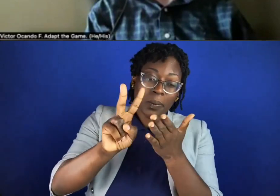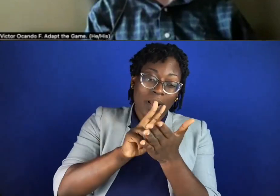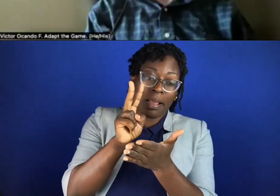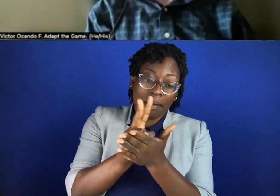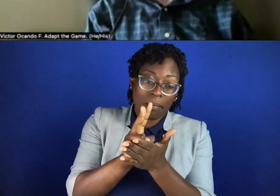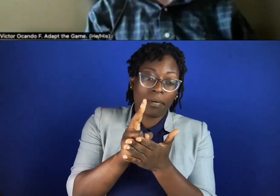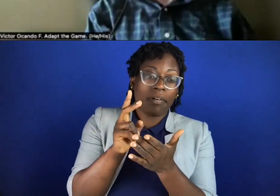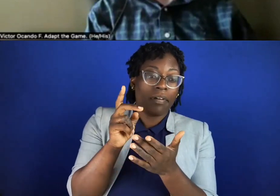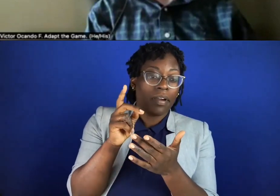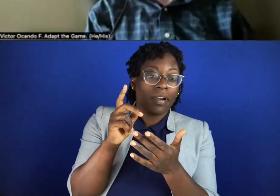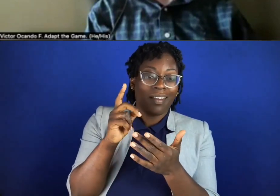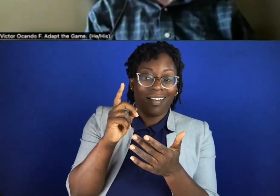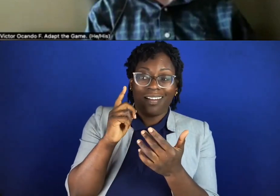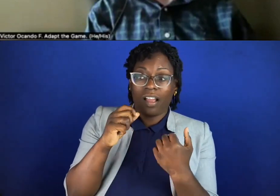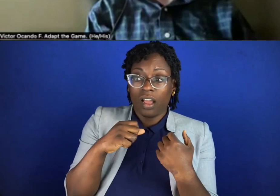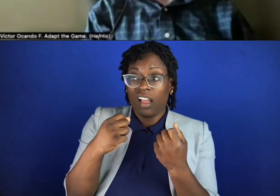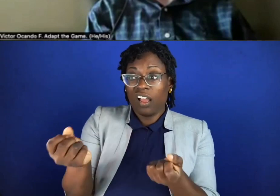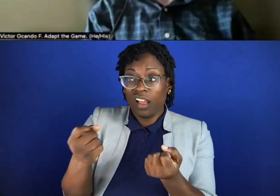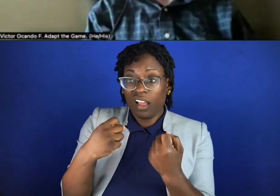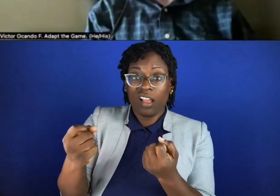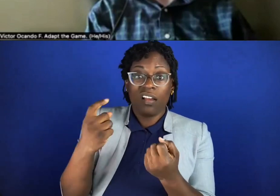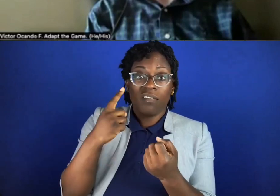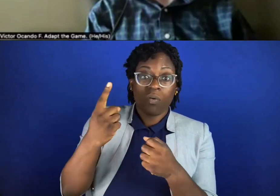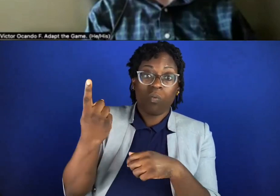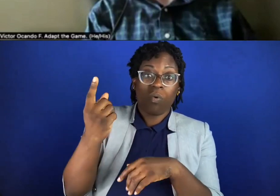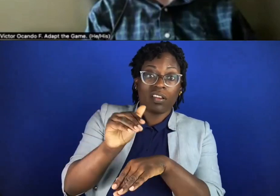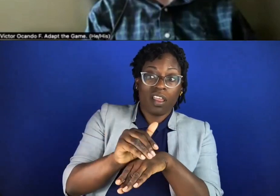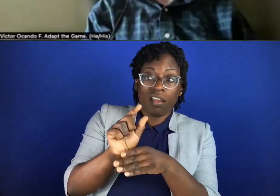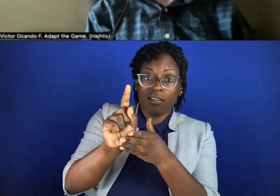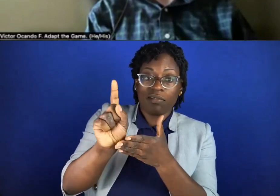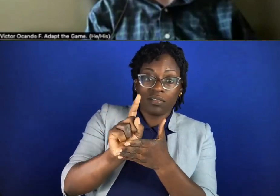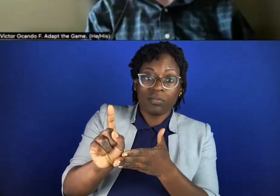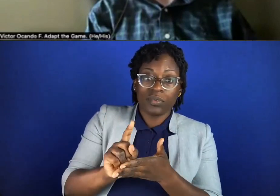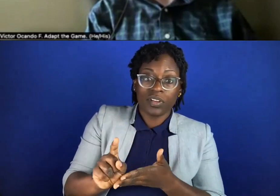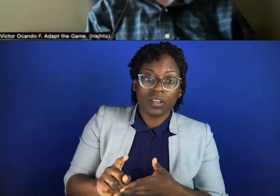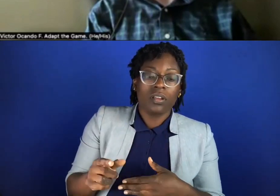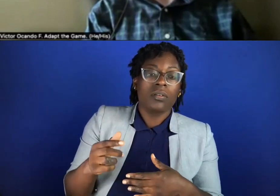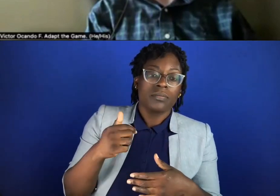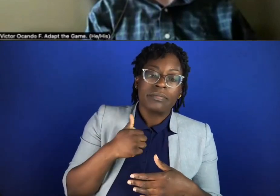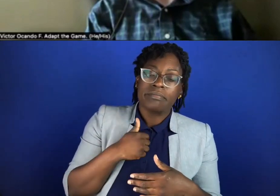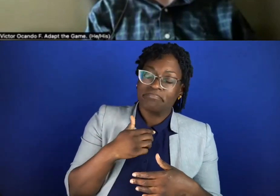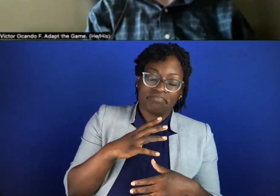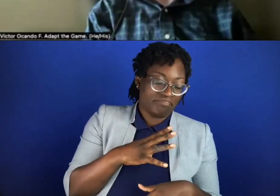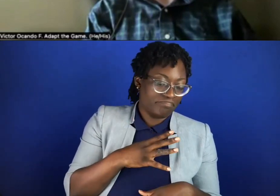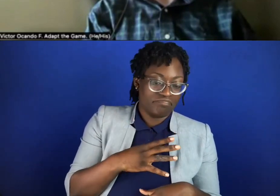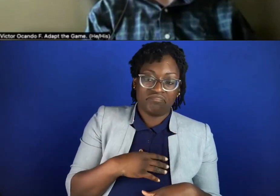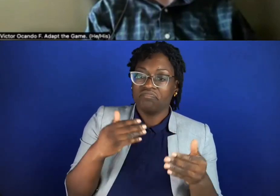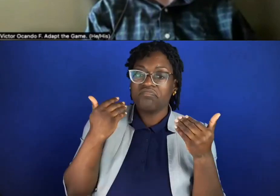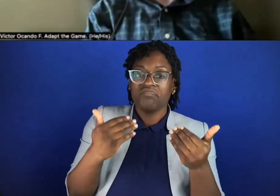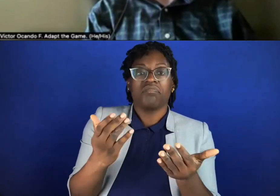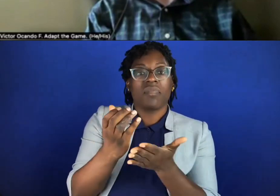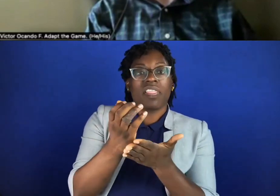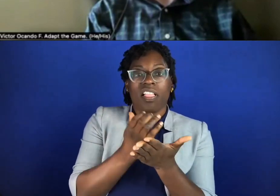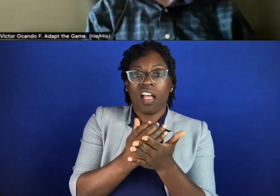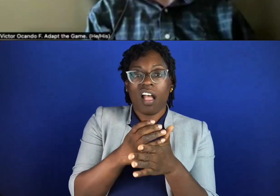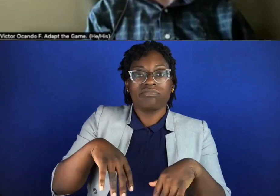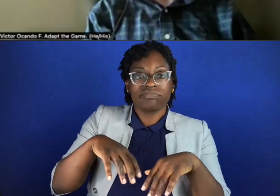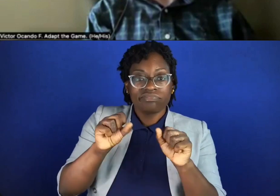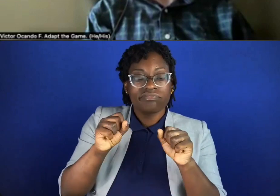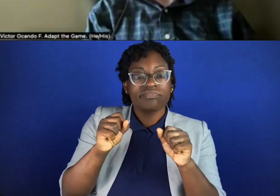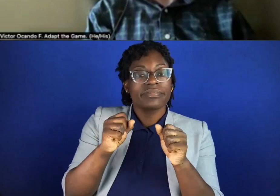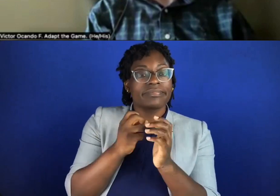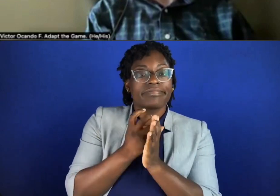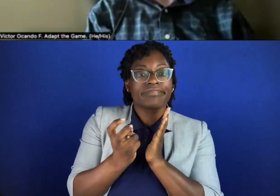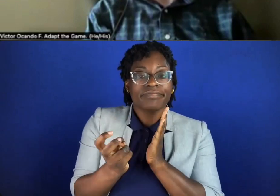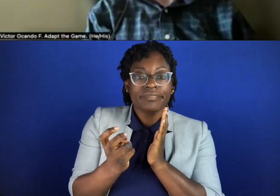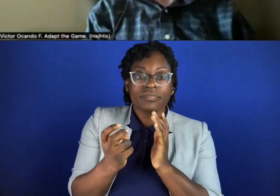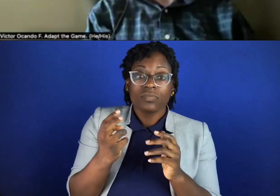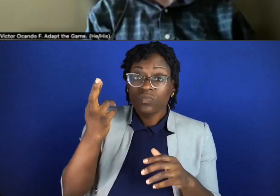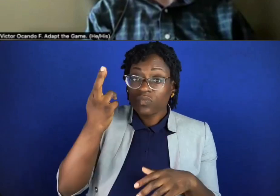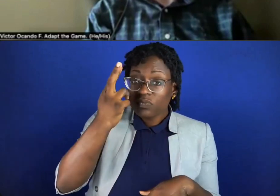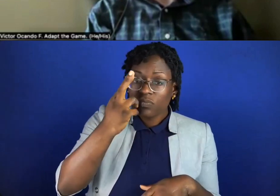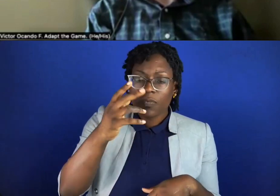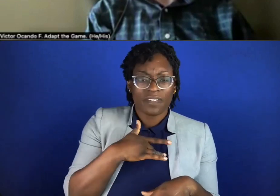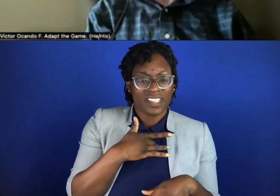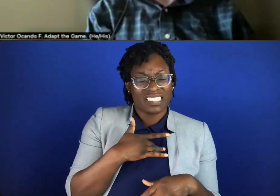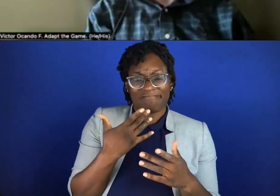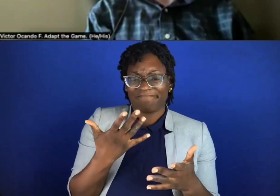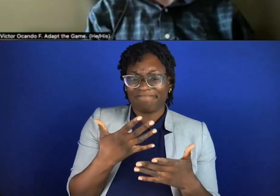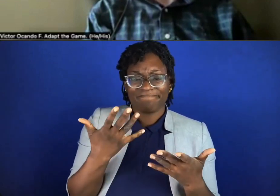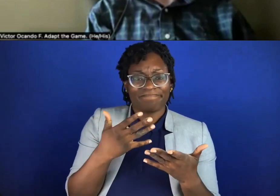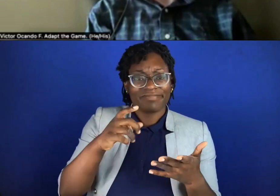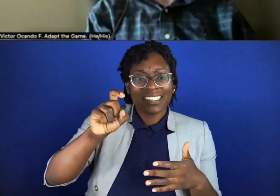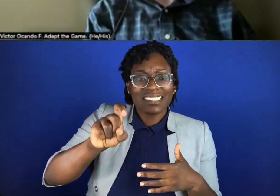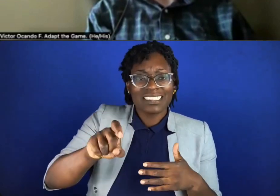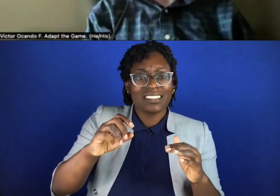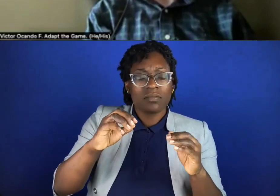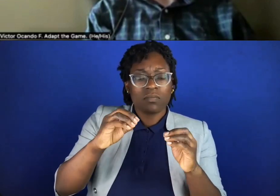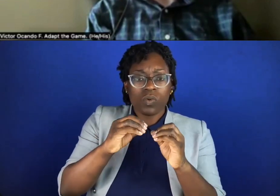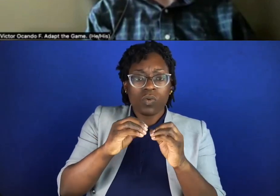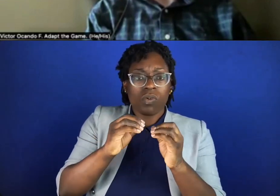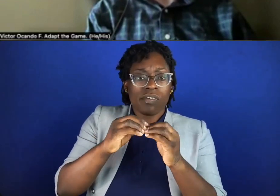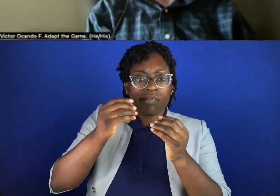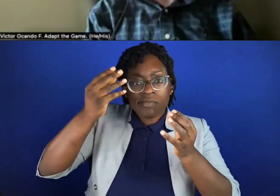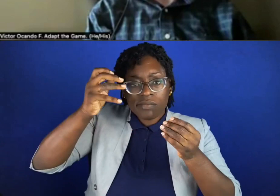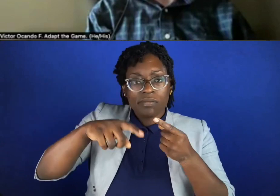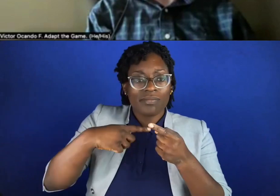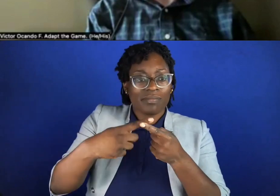a long way to go for a class one evening a week, I dove in and took the class because